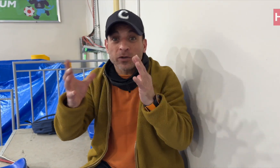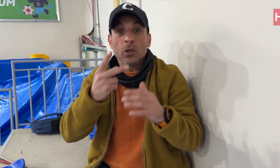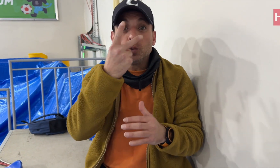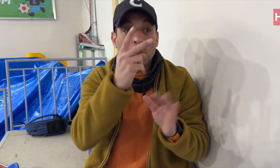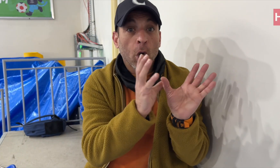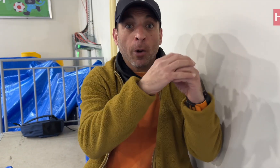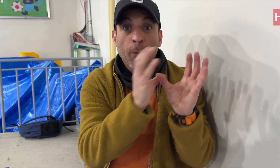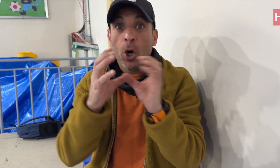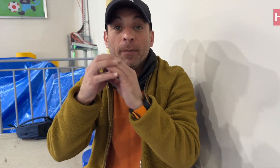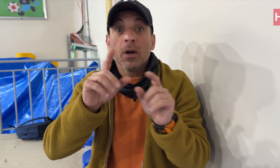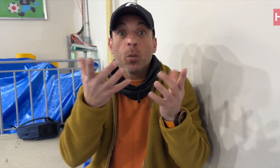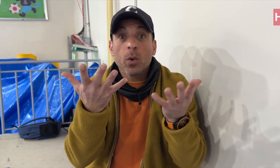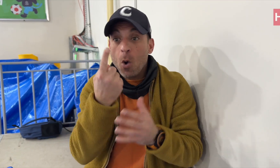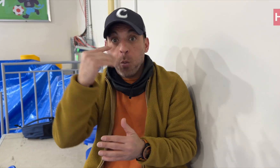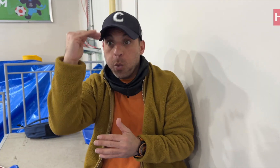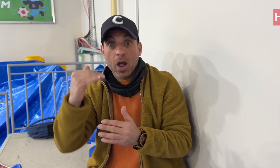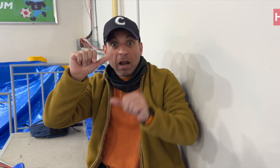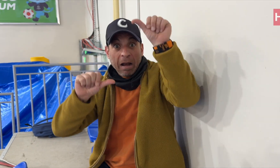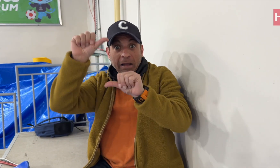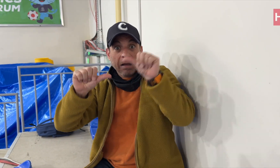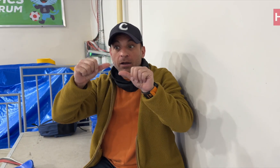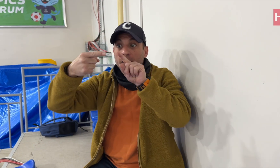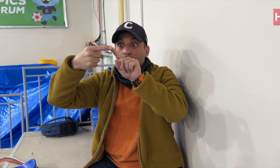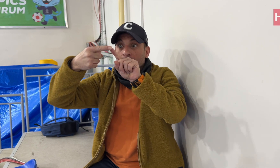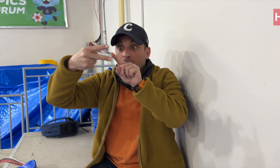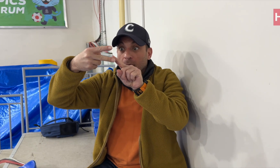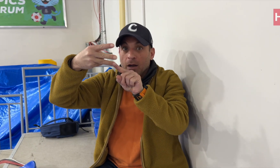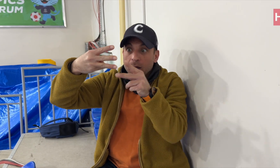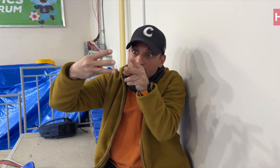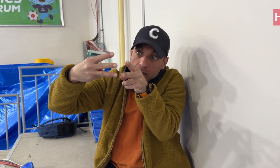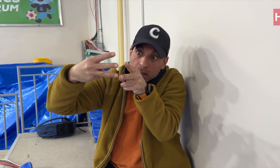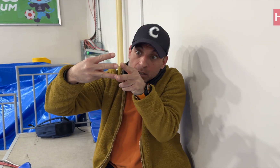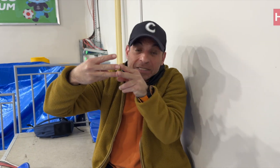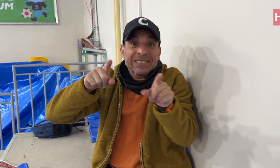[Memnos]: What an intense match! There are two groups of teams. In one of these two groups, according to the standings, there are two teams in